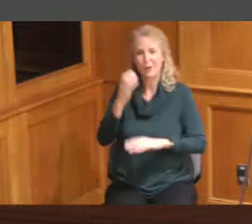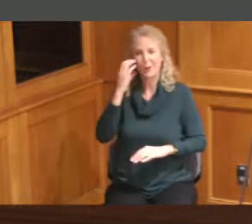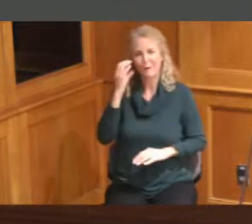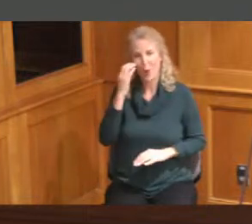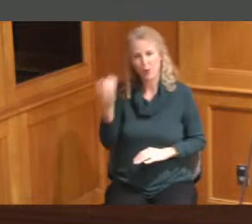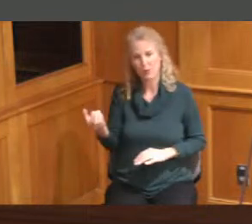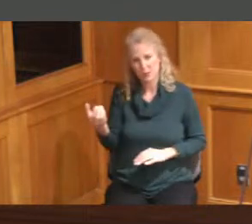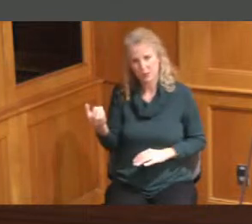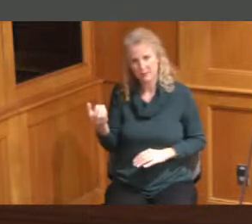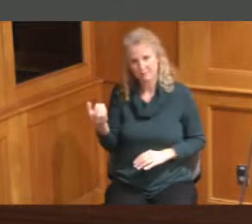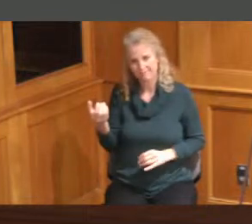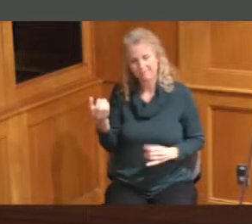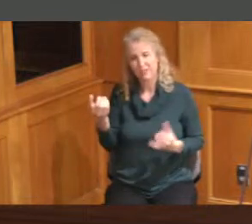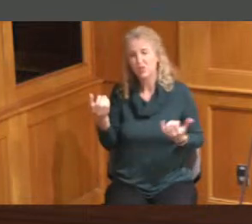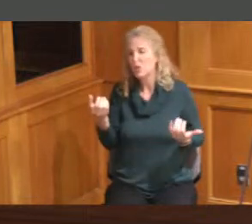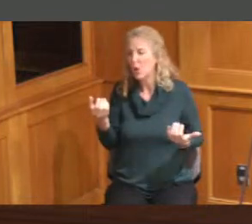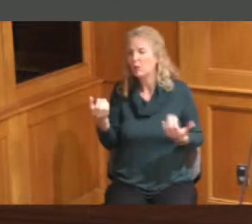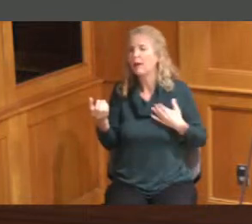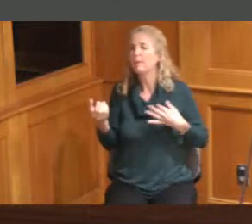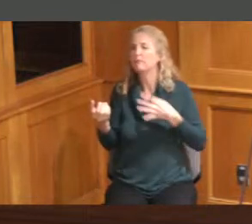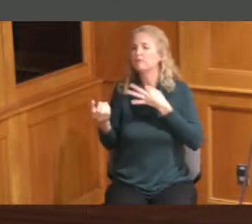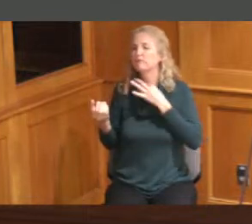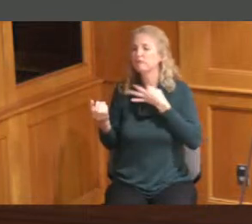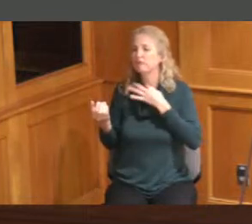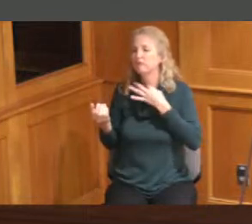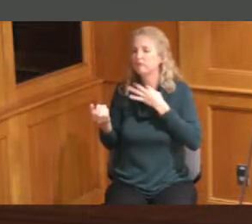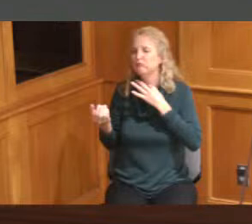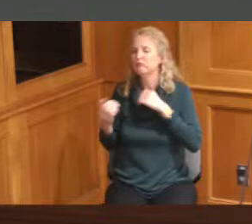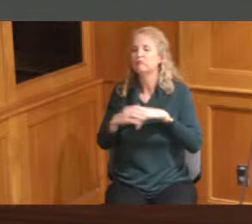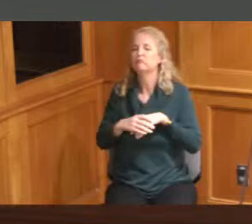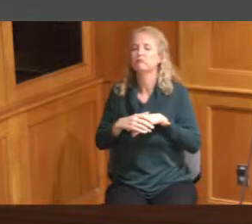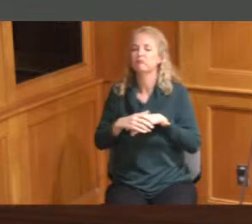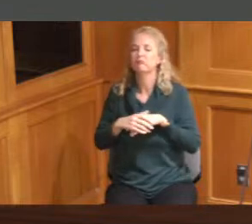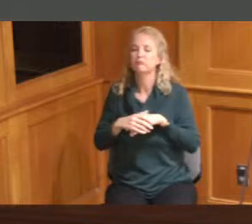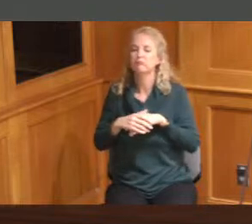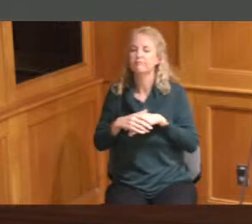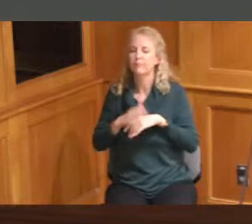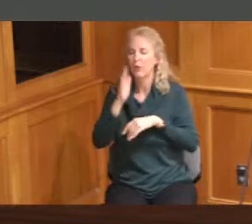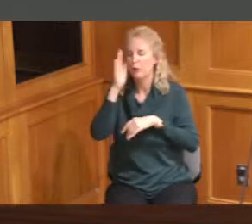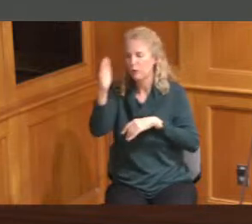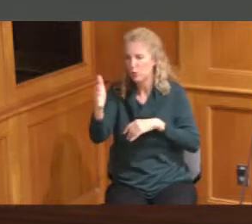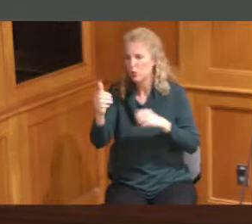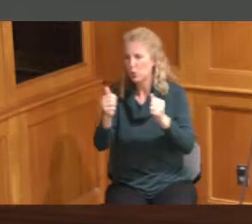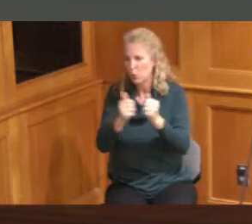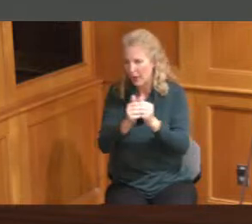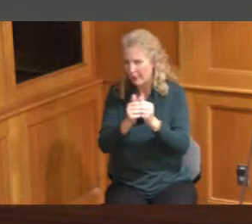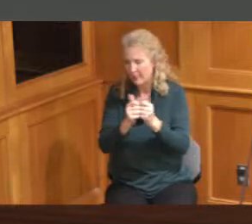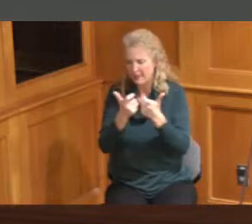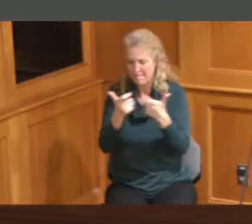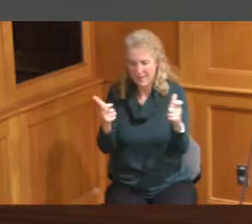in everybody's hands so I just wanted to get your perspective on what the future might hold